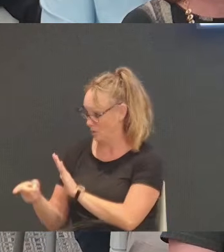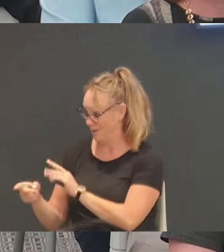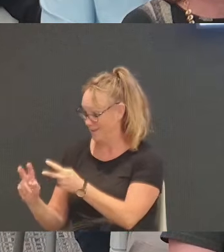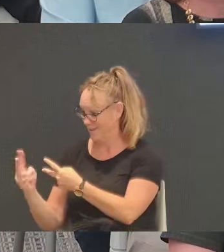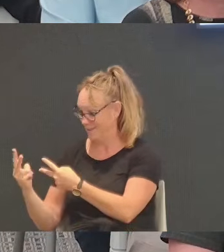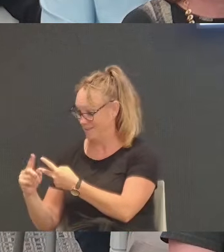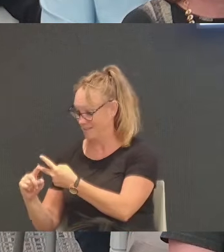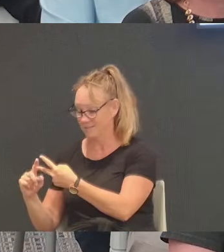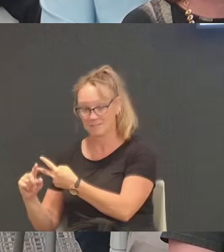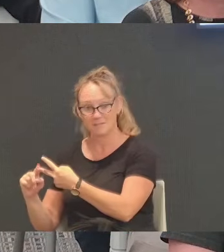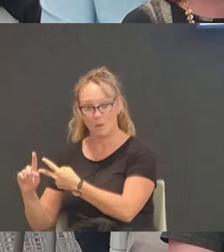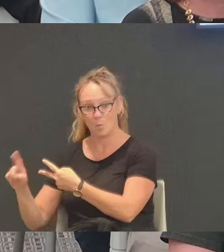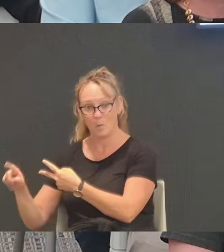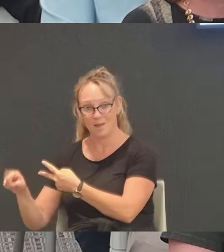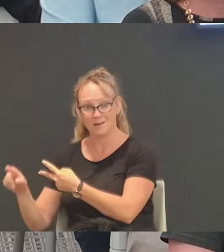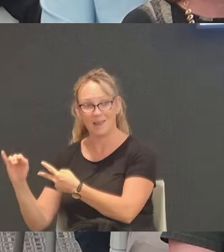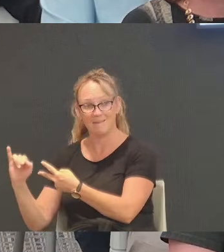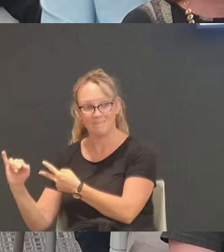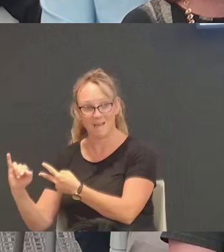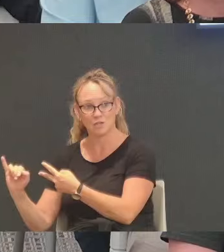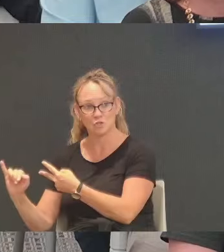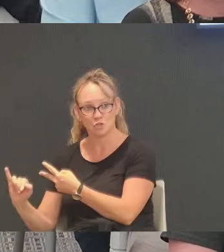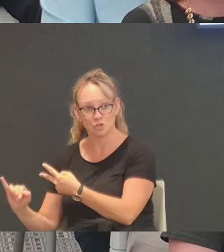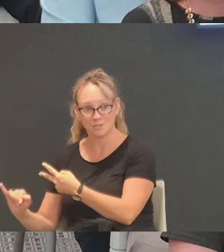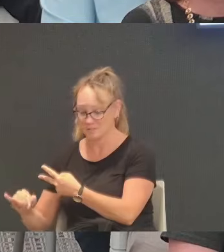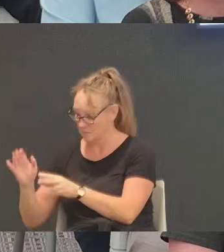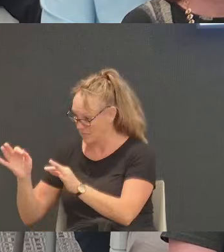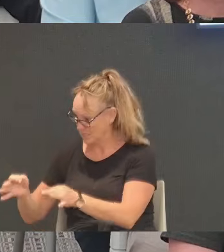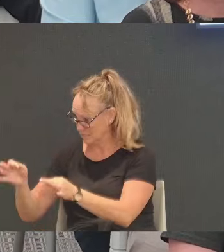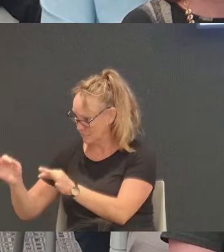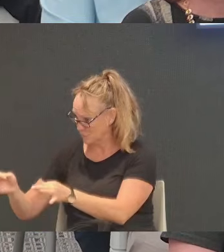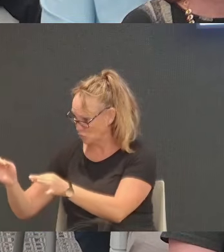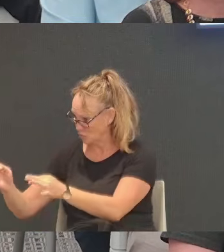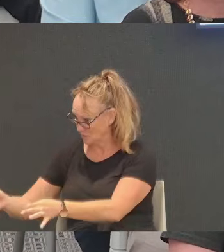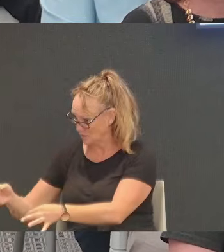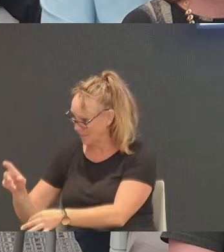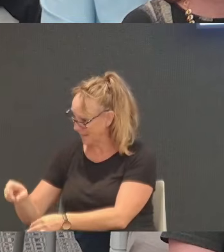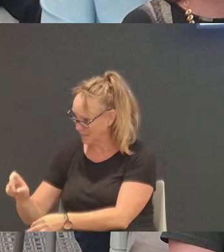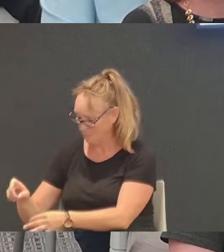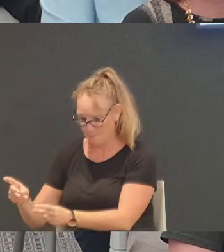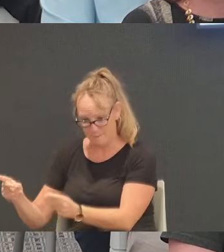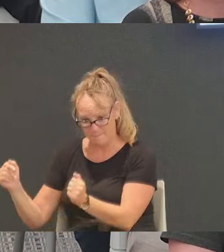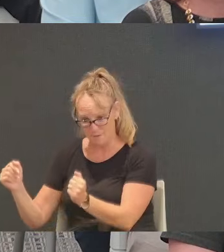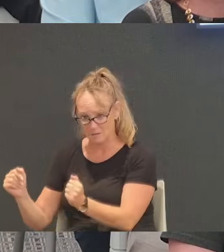recurrent infections. Crucial decisions needed to be made rapidly on some days. The the casework